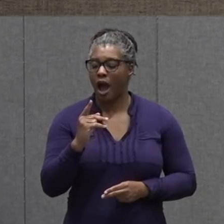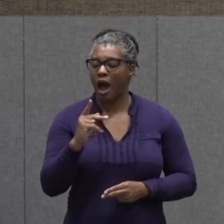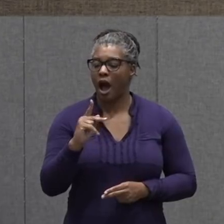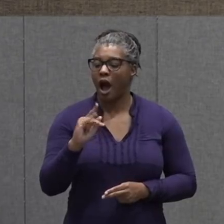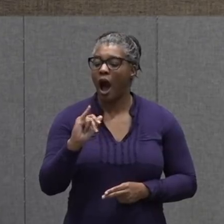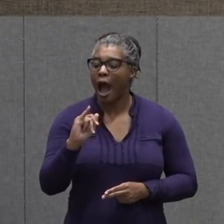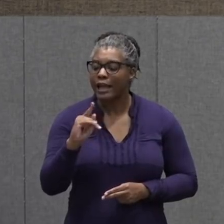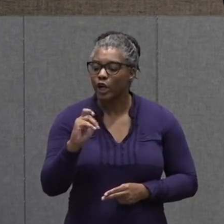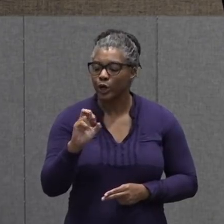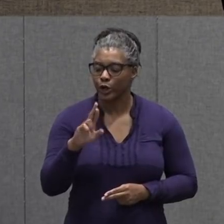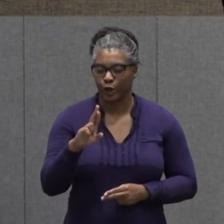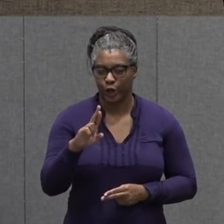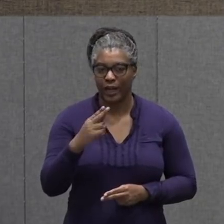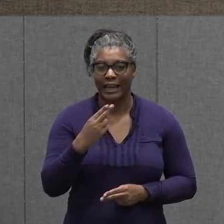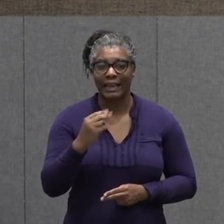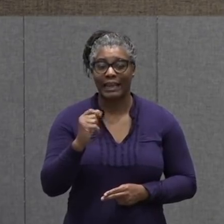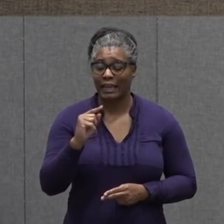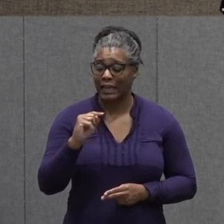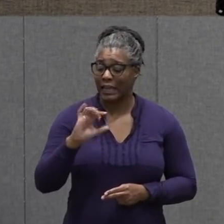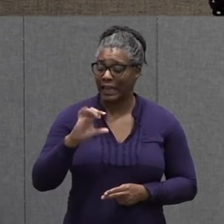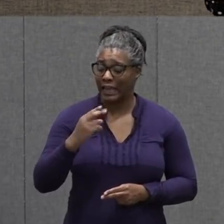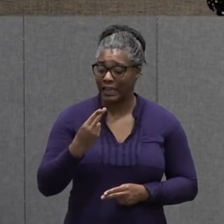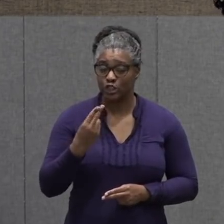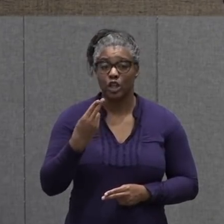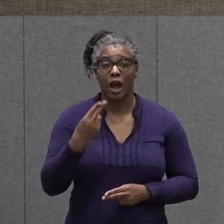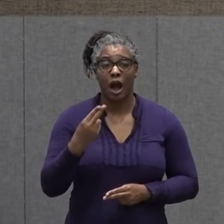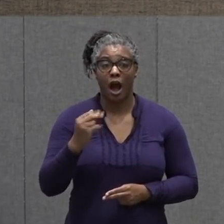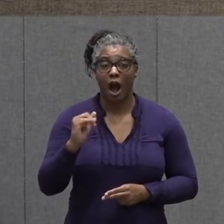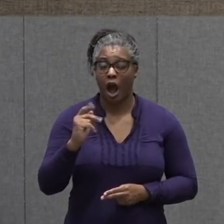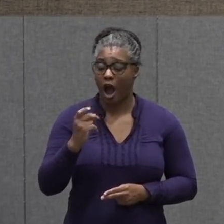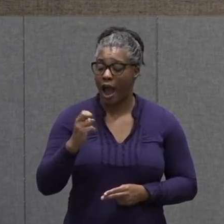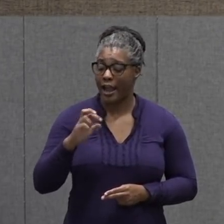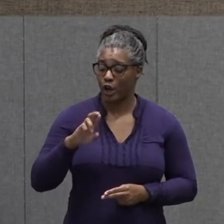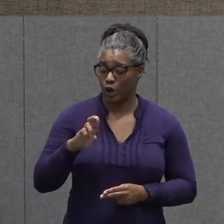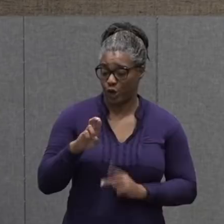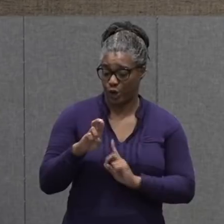I'm gonna go ahead and highlight that and let's talk about that word, hitchhiker.